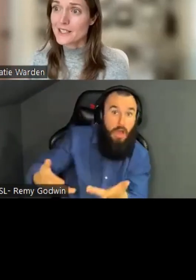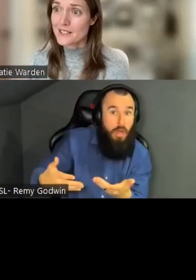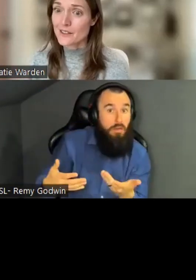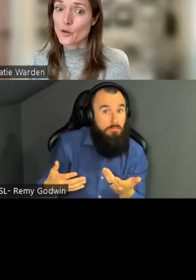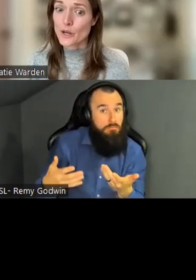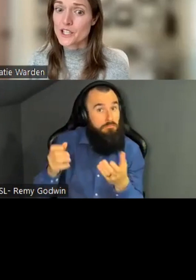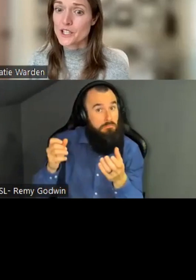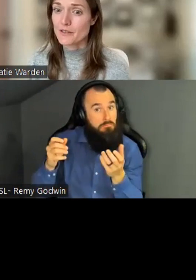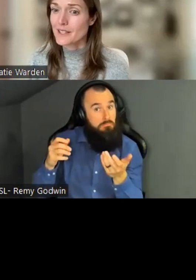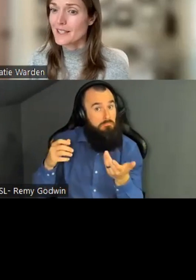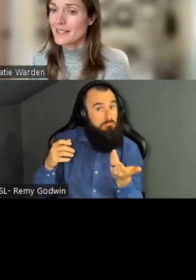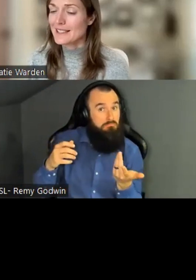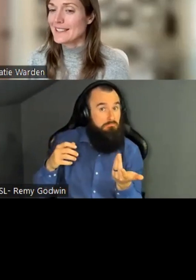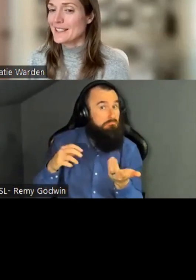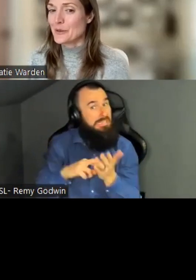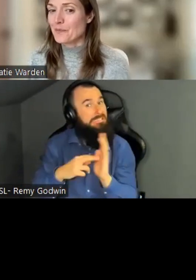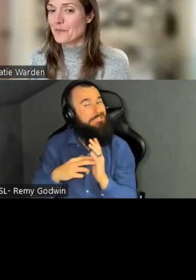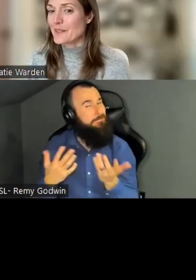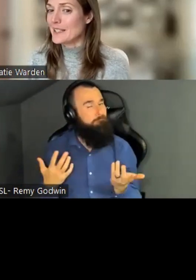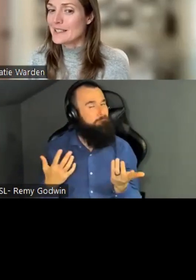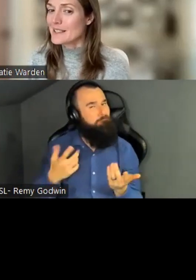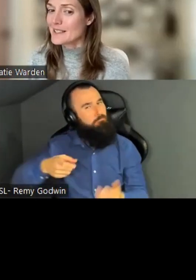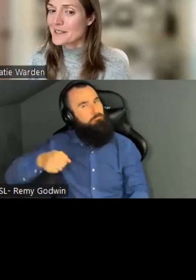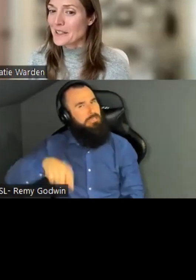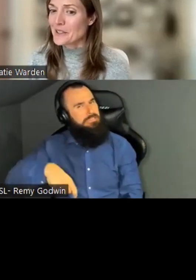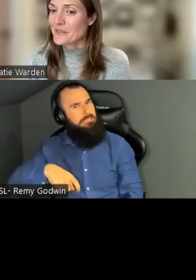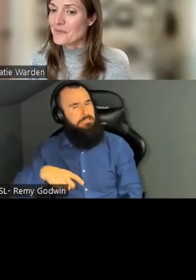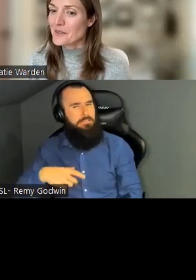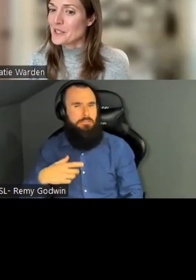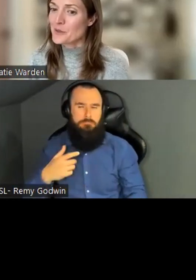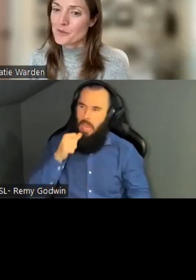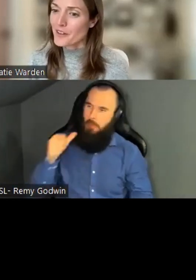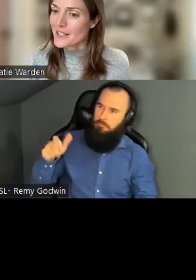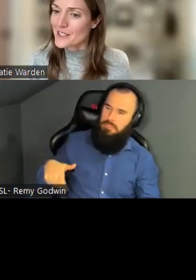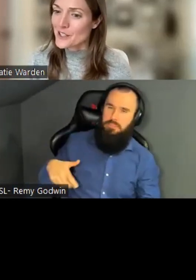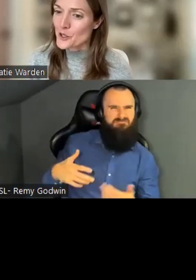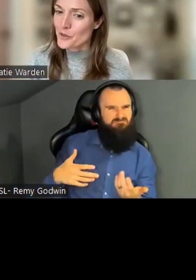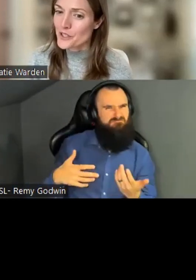into the equation of is providing interpretation